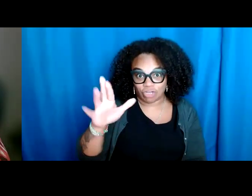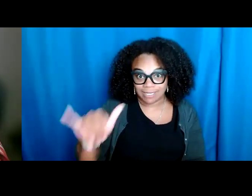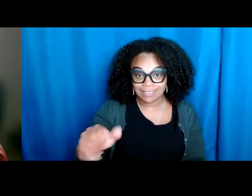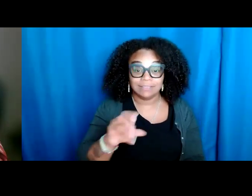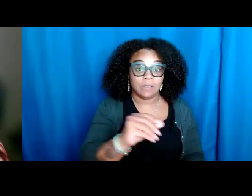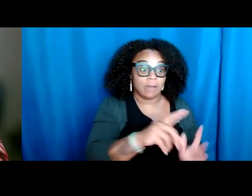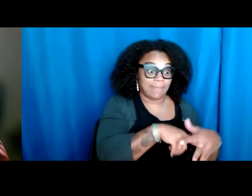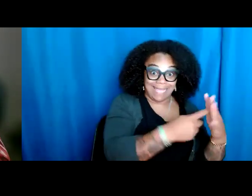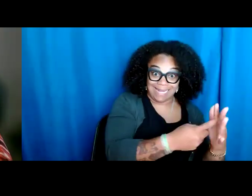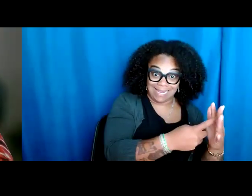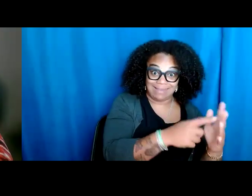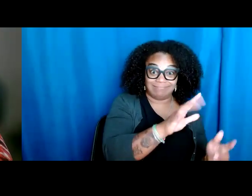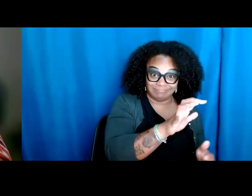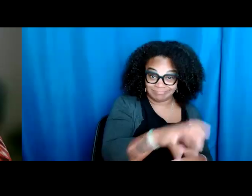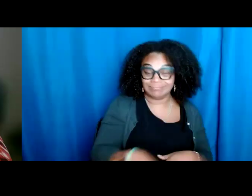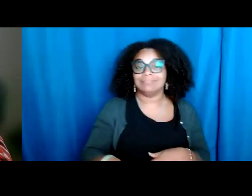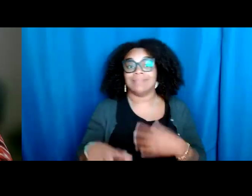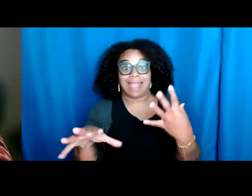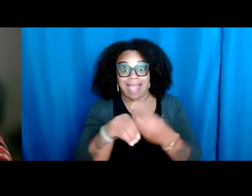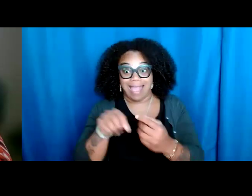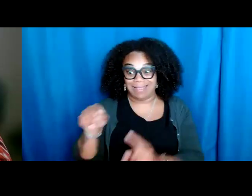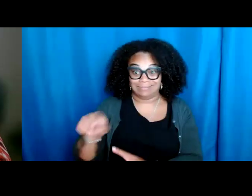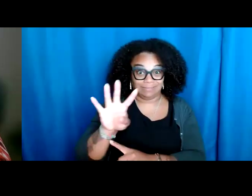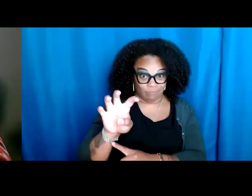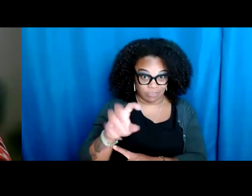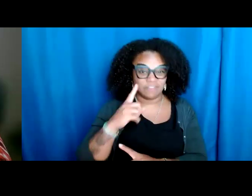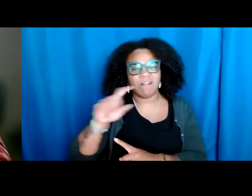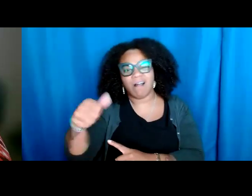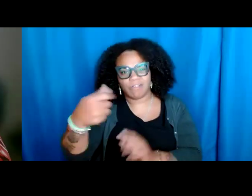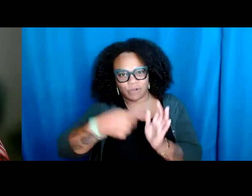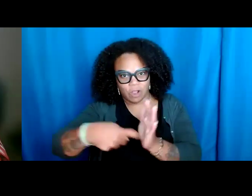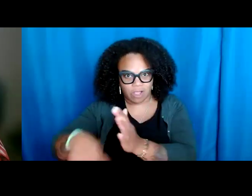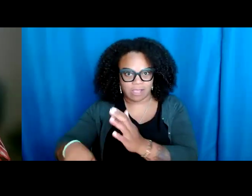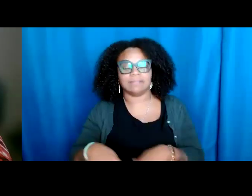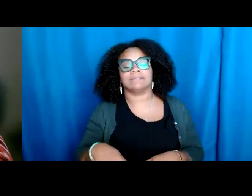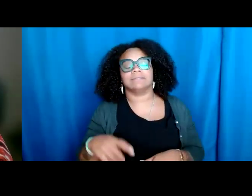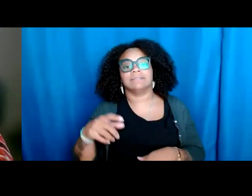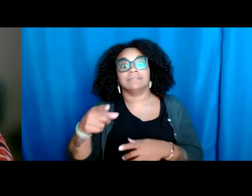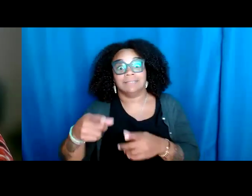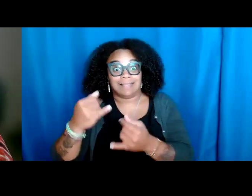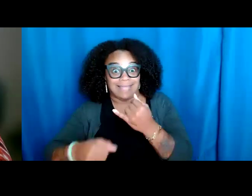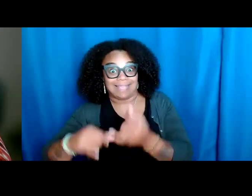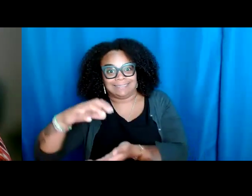inventory, and you add in the other costs that he had to pay for the products, and then you subtract